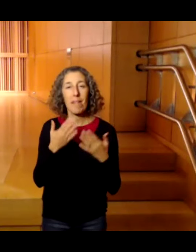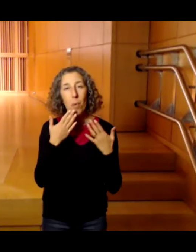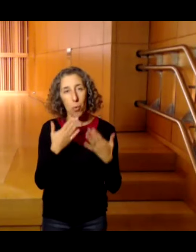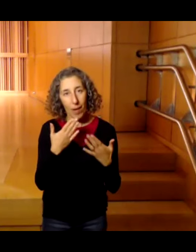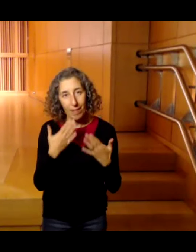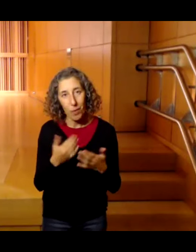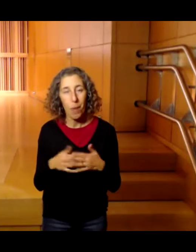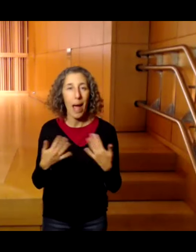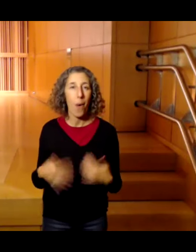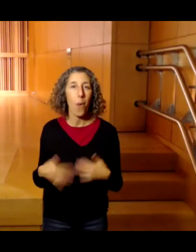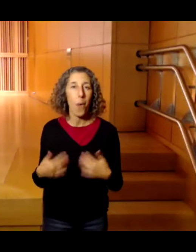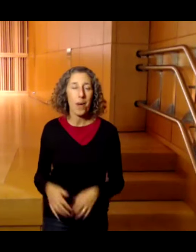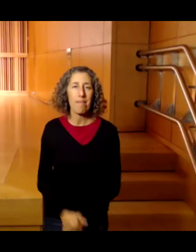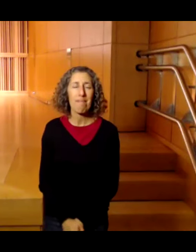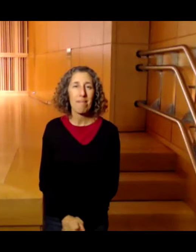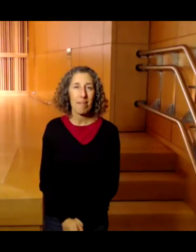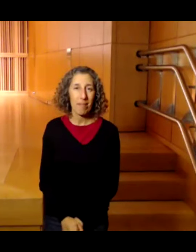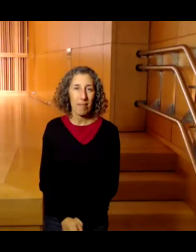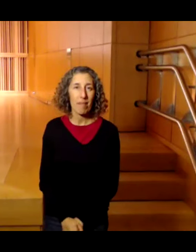I, um, I think I'm a plenty smart guy.